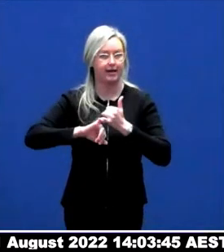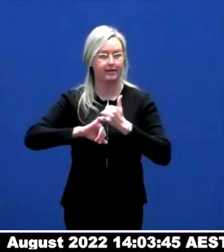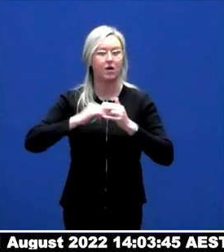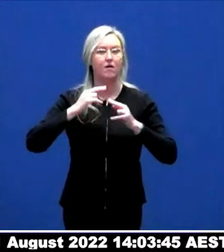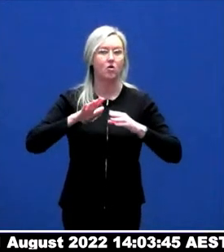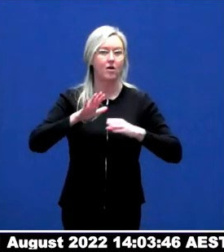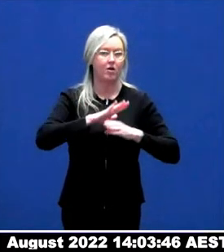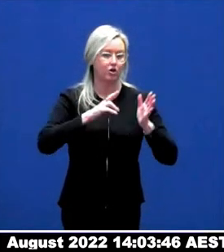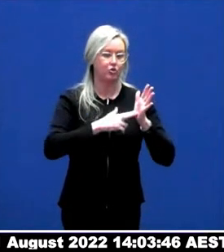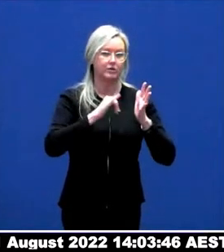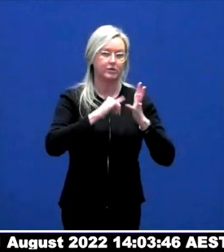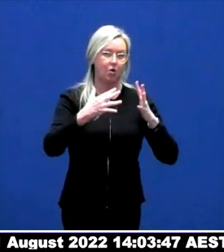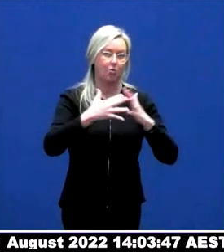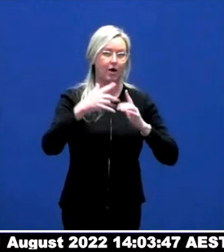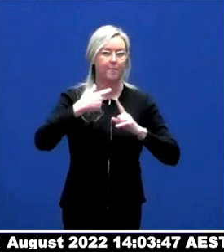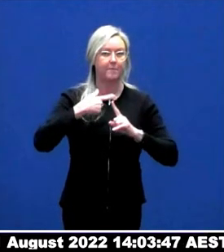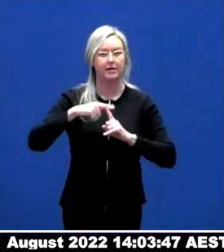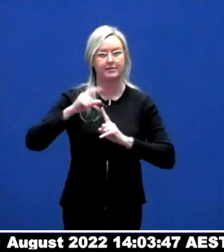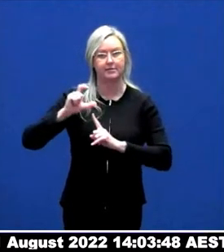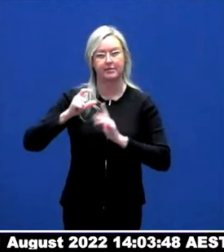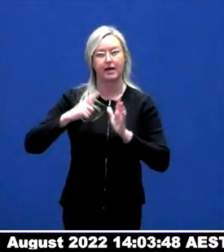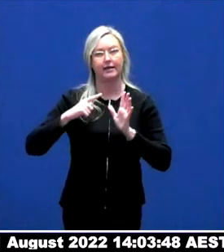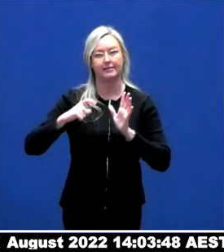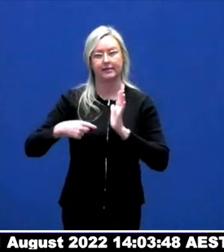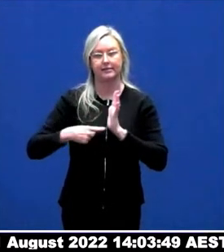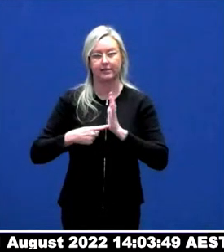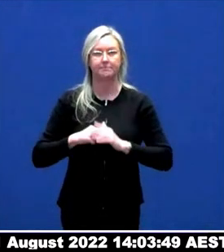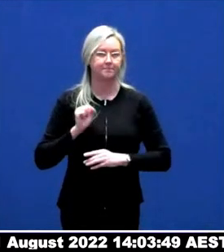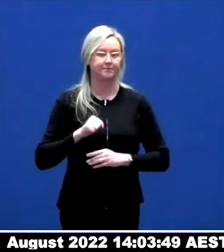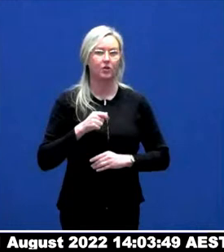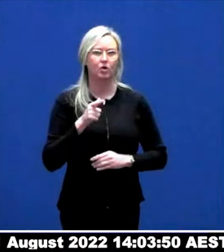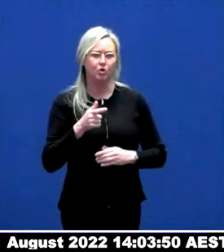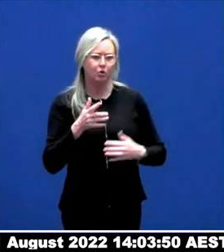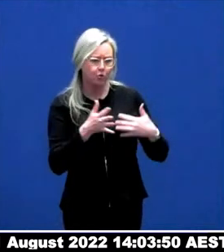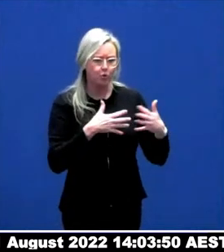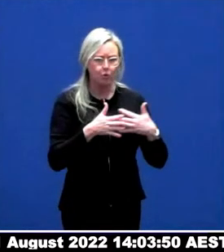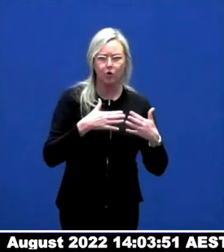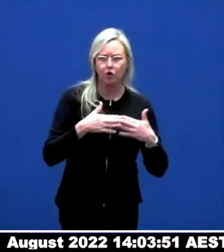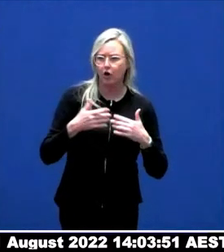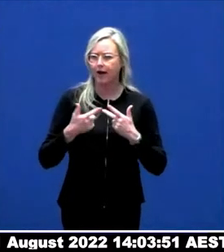Yes. MS DOWSETT: Coordinating and driving service delivery from a quality or